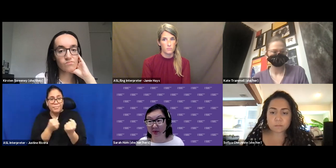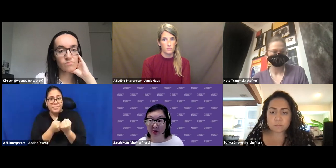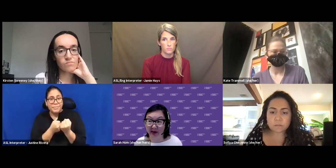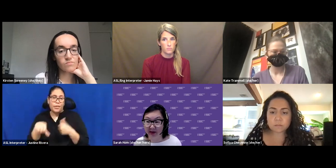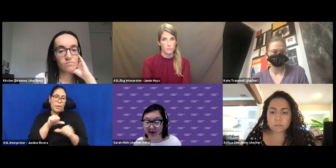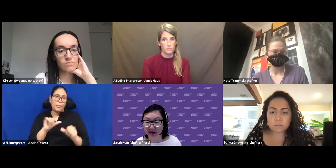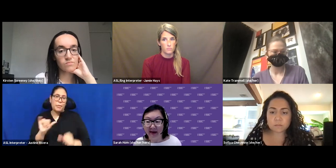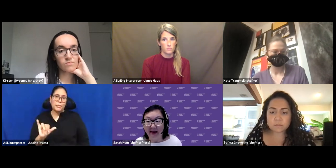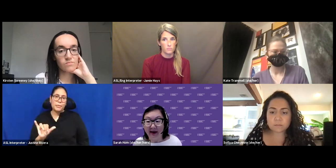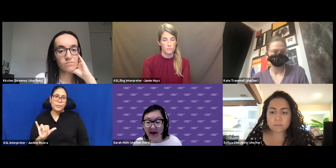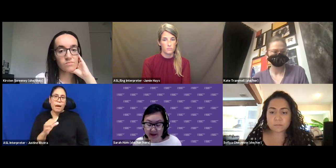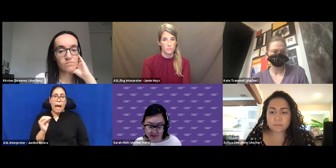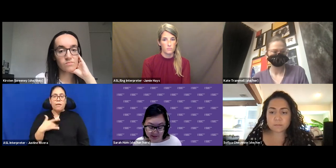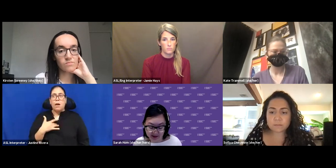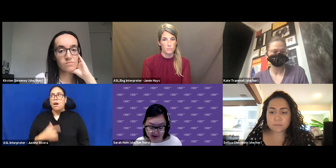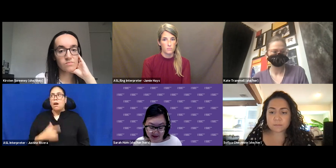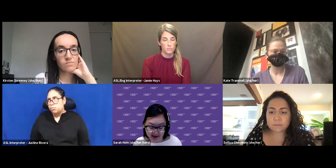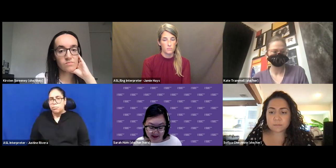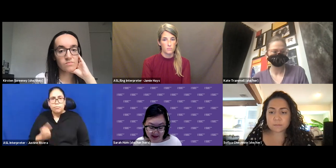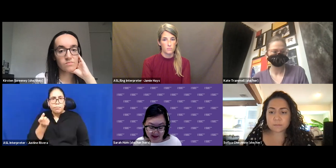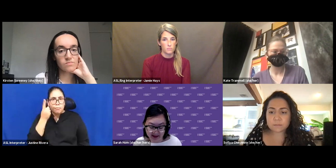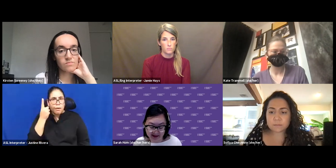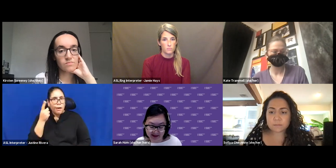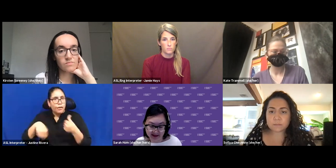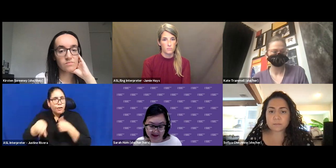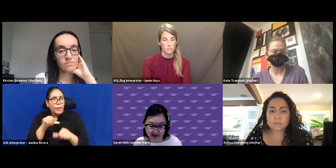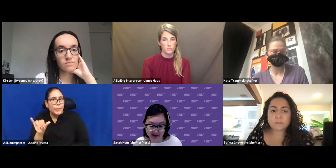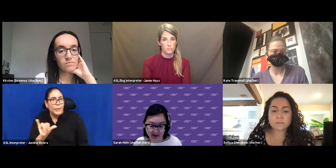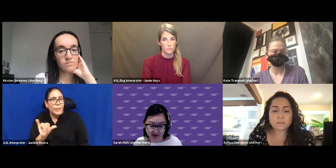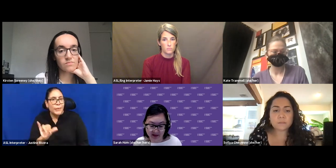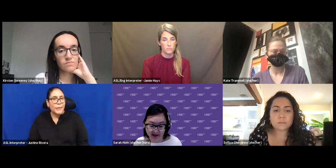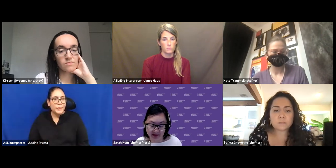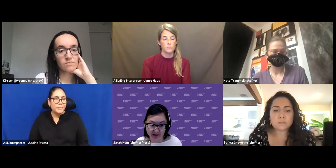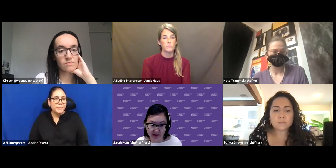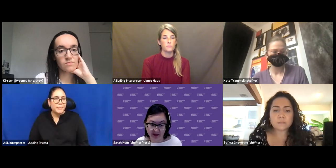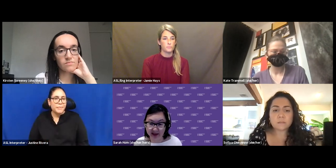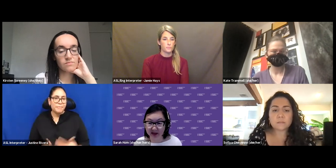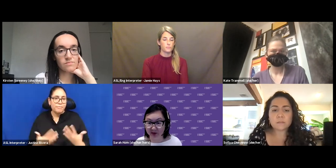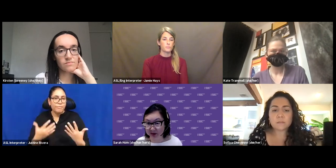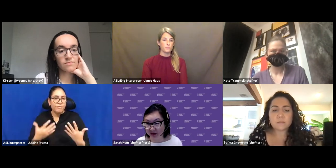commiserate with?" And what I hope, so that's the first thing